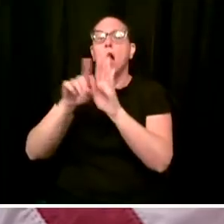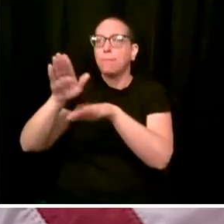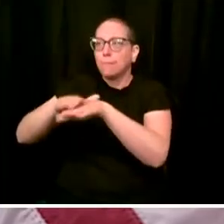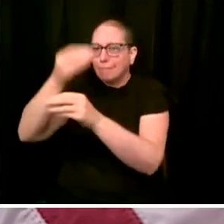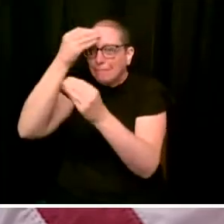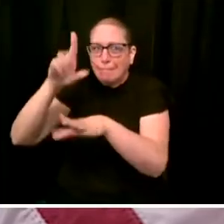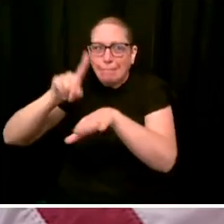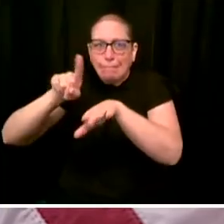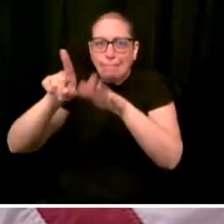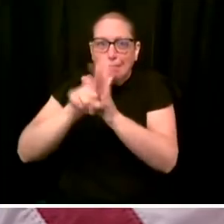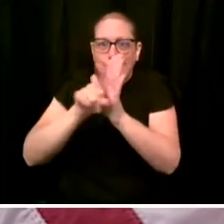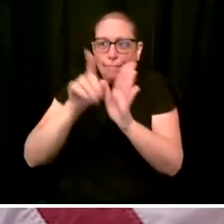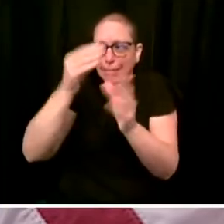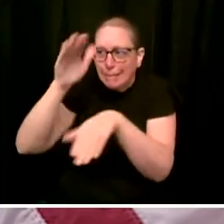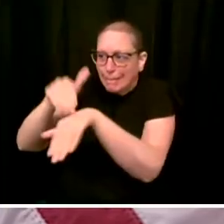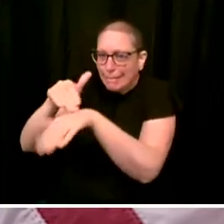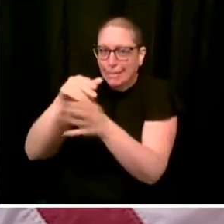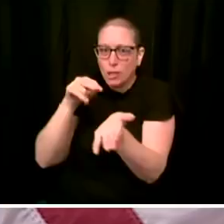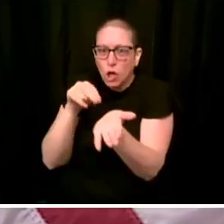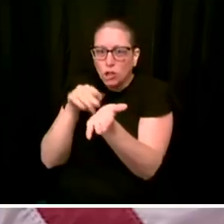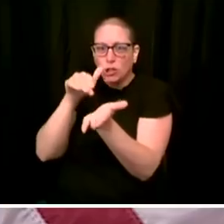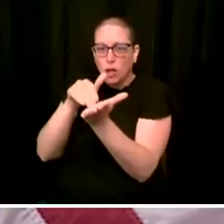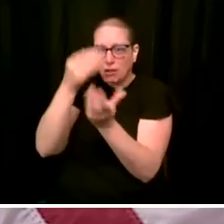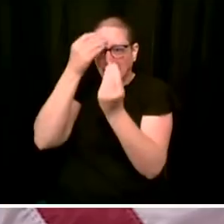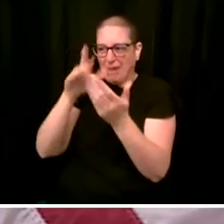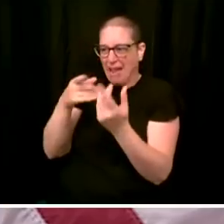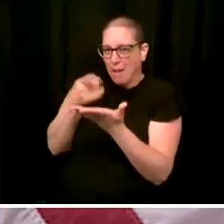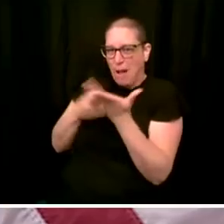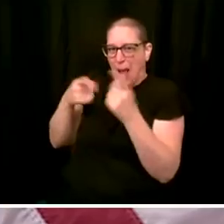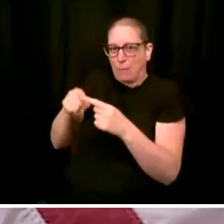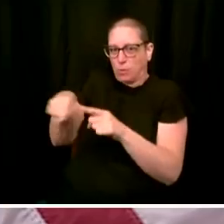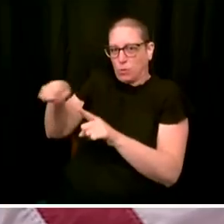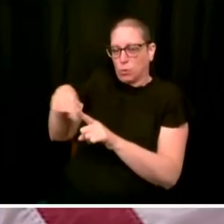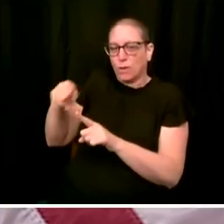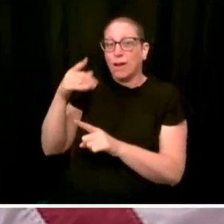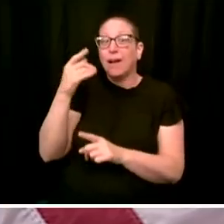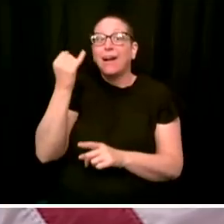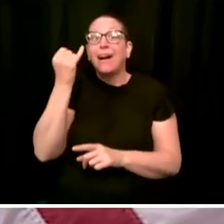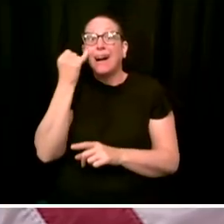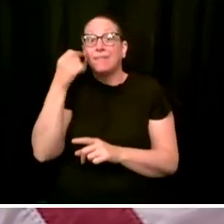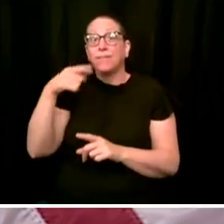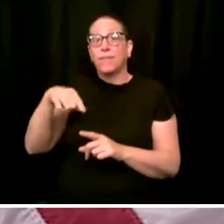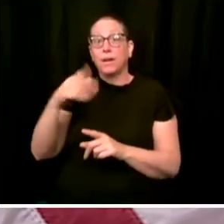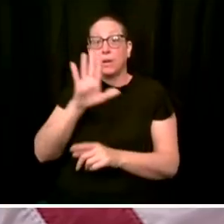TO REPORT IN WHAT THEY WERE SEEING ABOUT THIS SYNDROME. THAT'S AN